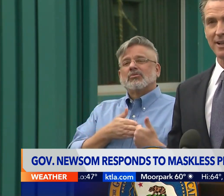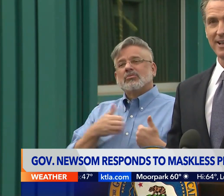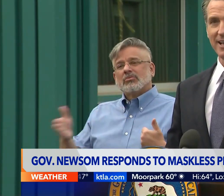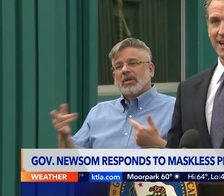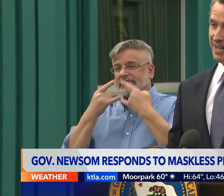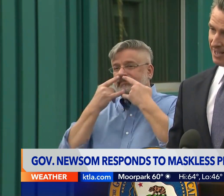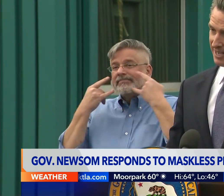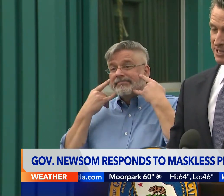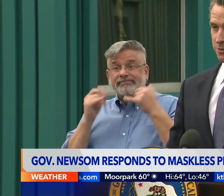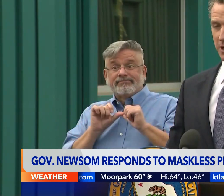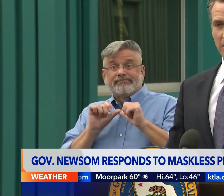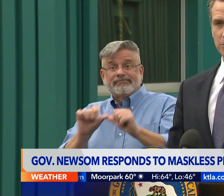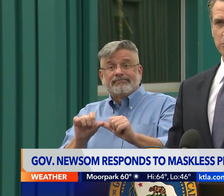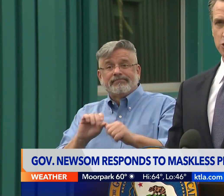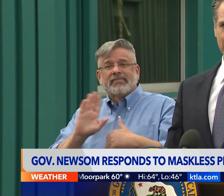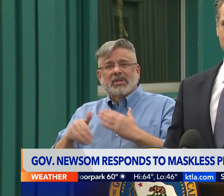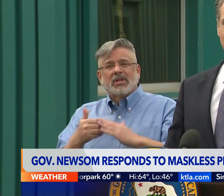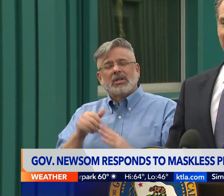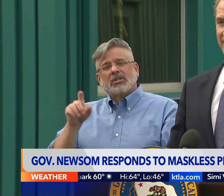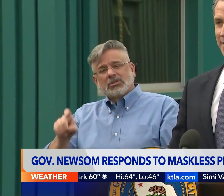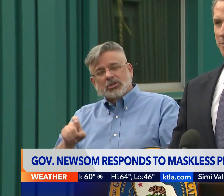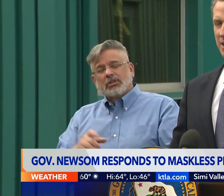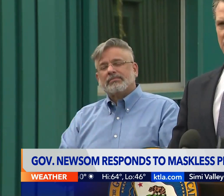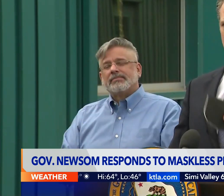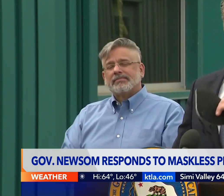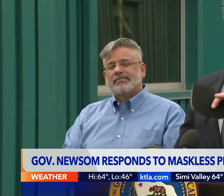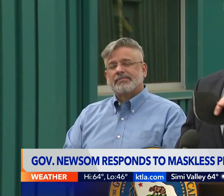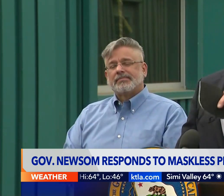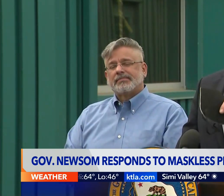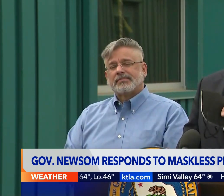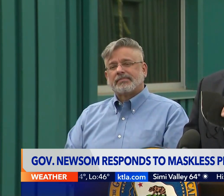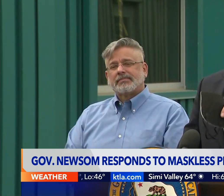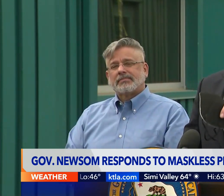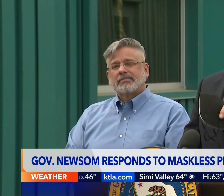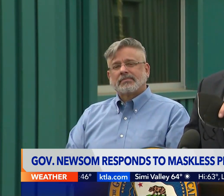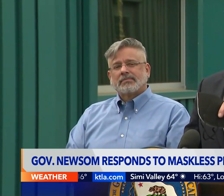ENOUGH TO ASK ME FOR A PHOTOGRAPH I LEFT A HANDSOME ASK AND I TOOK THE PHOTO. REST